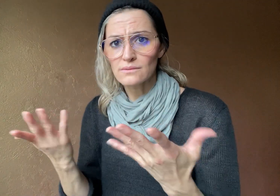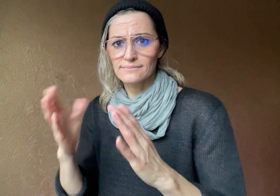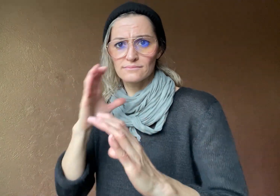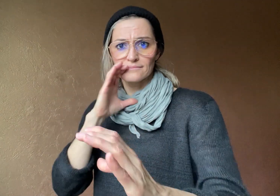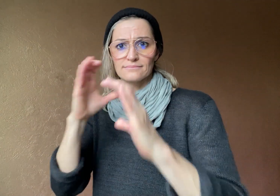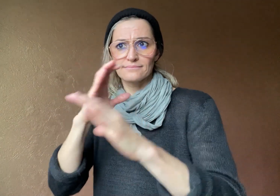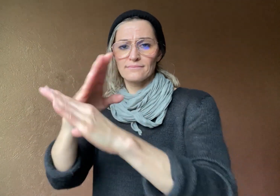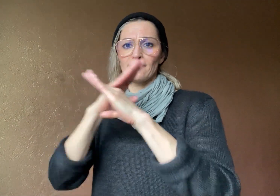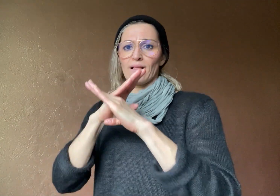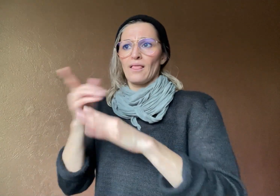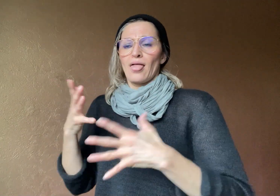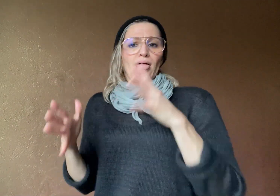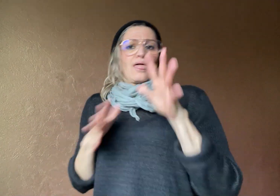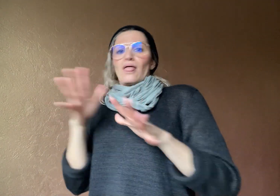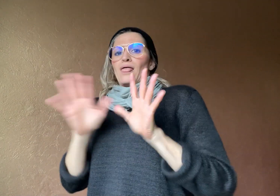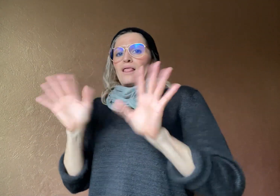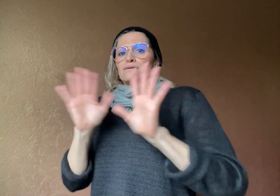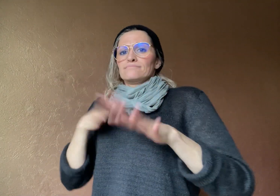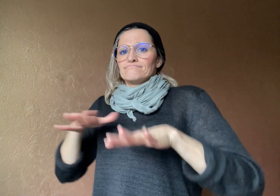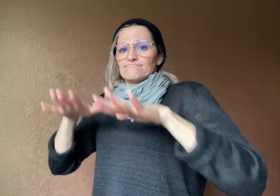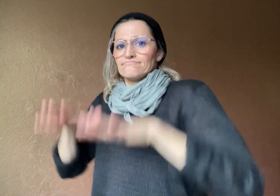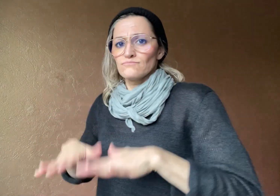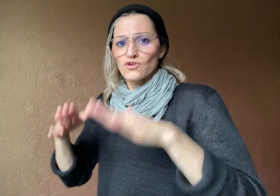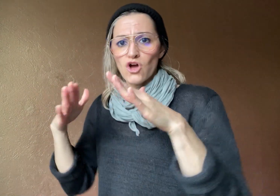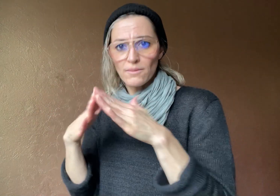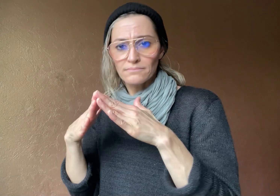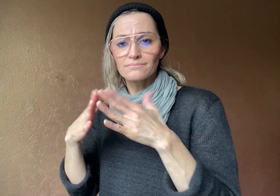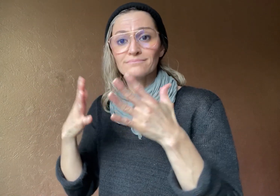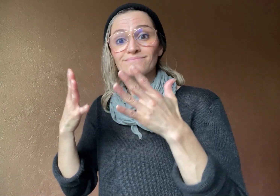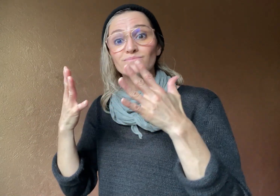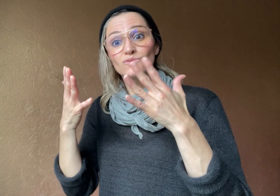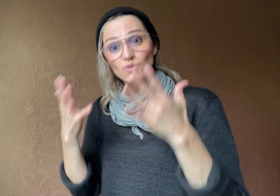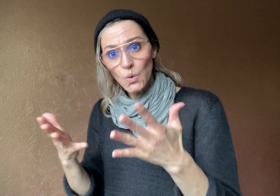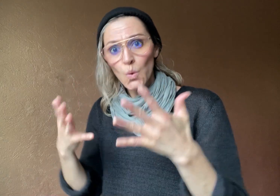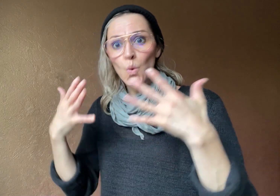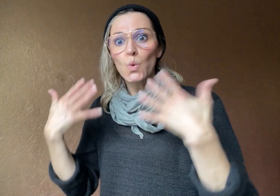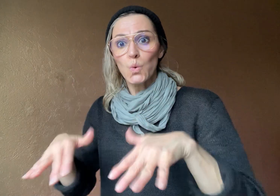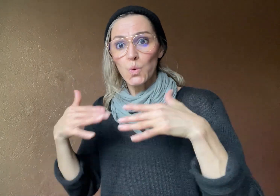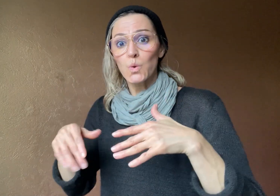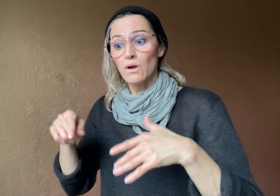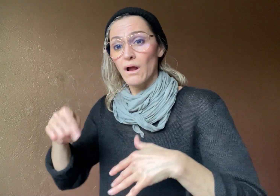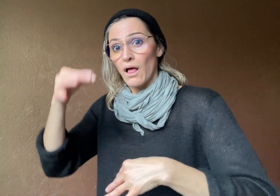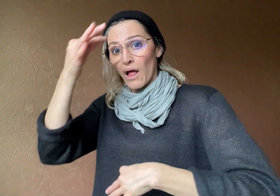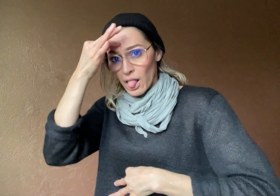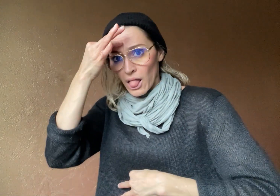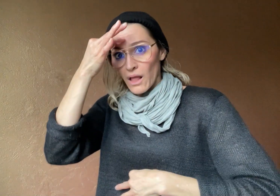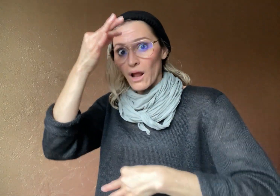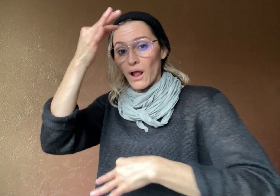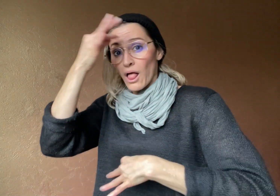hospital because of communication barriers.